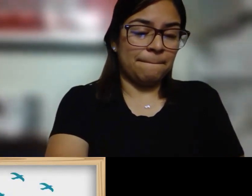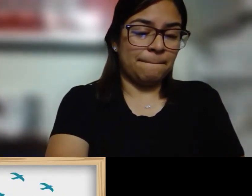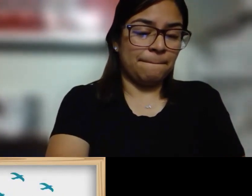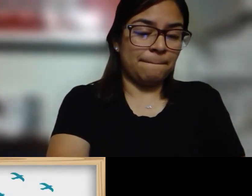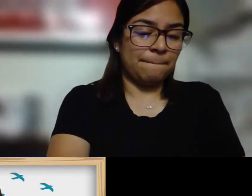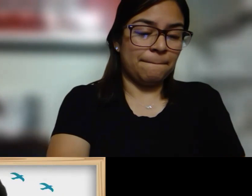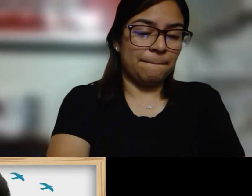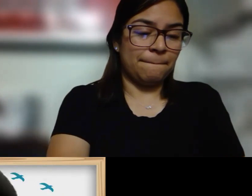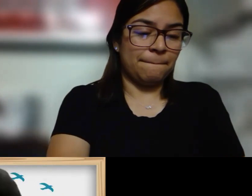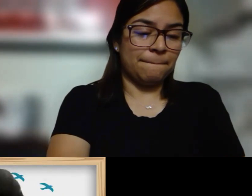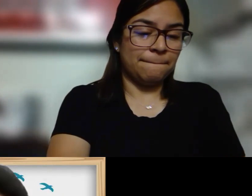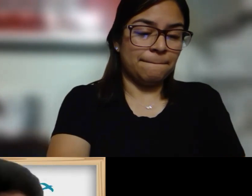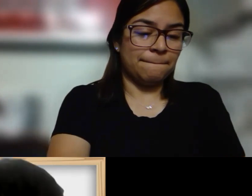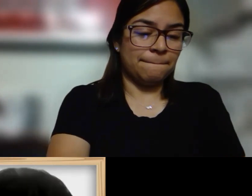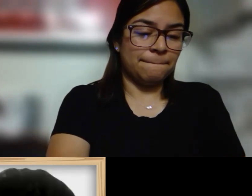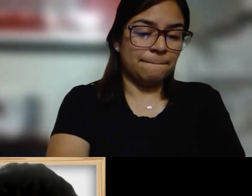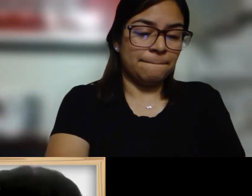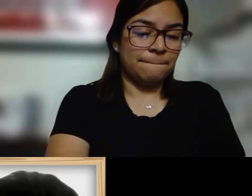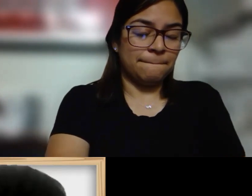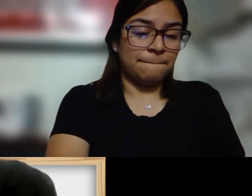I